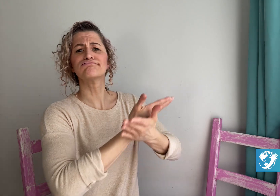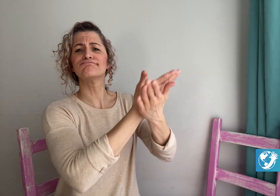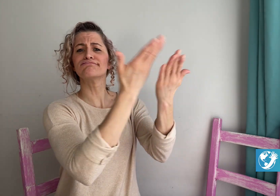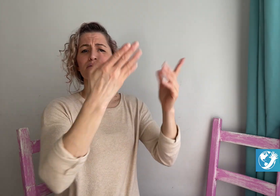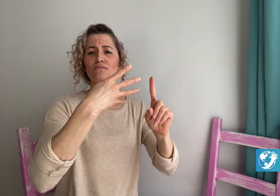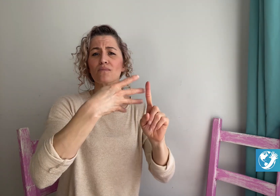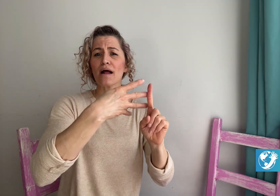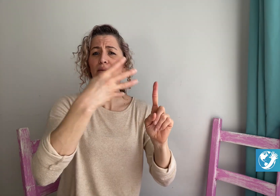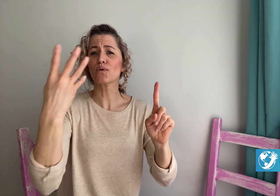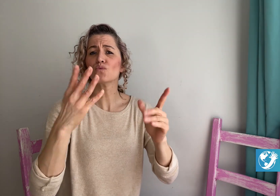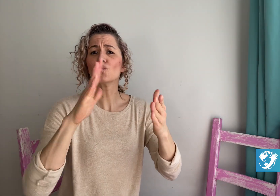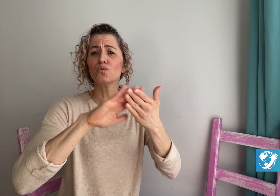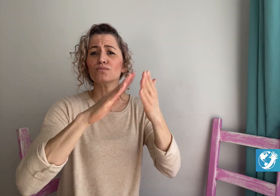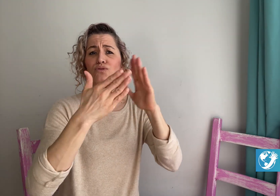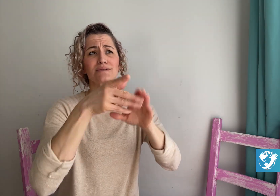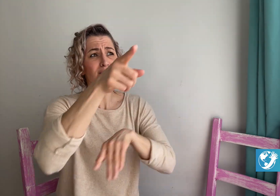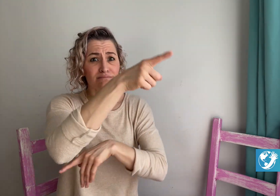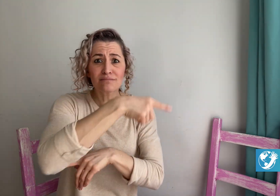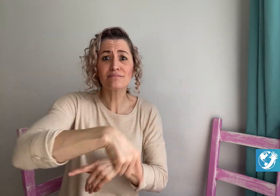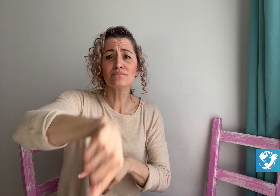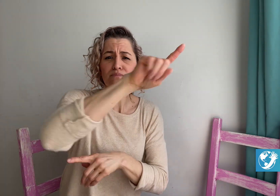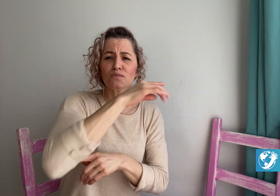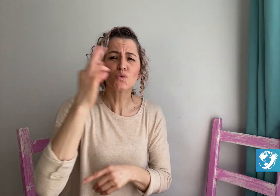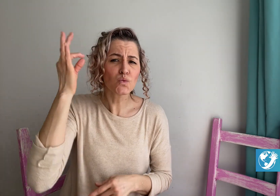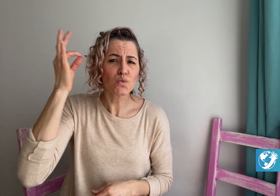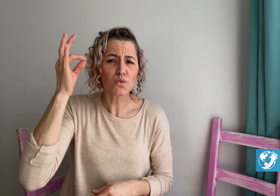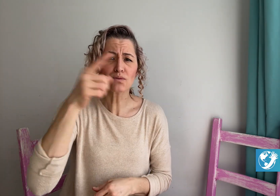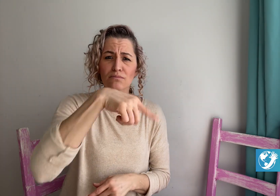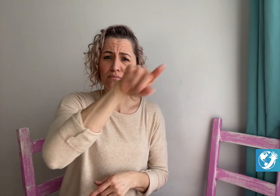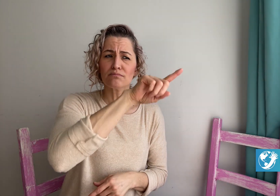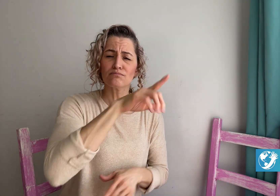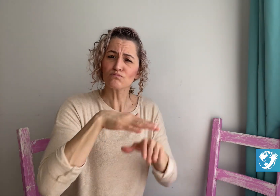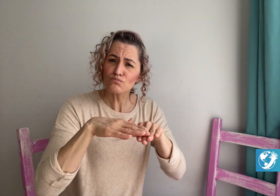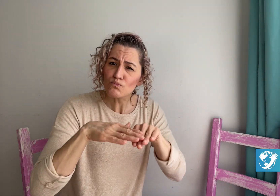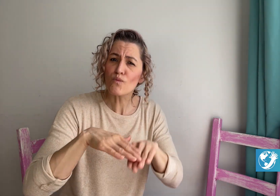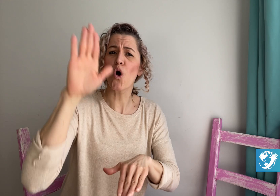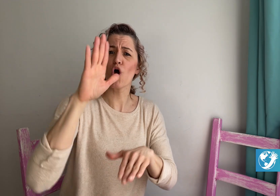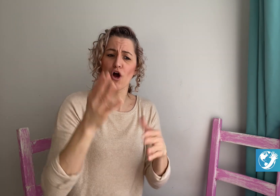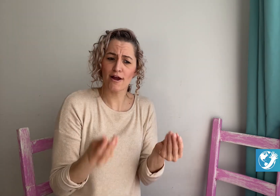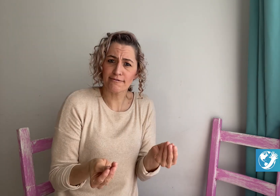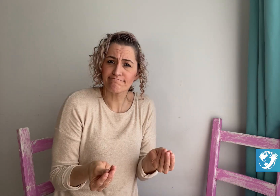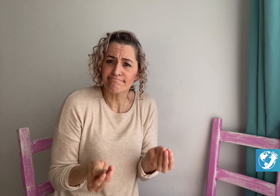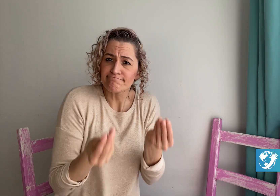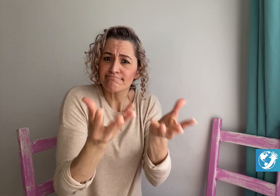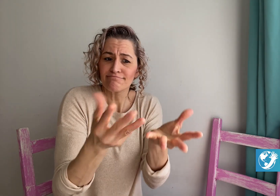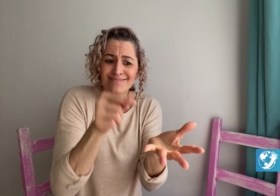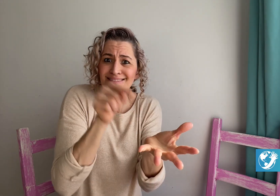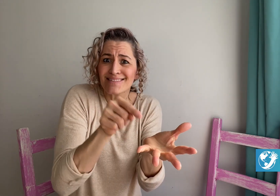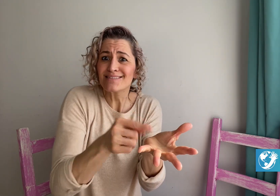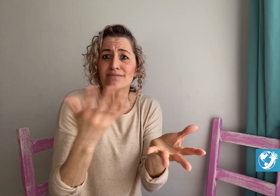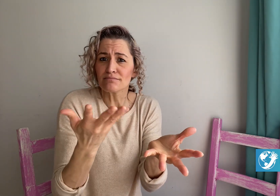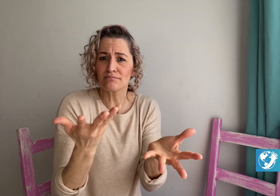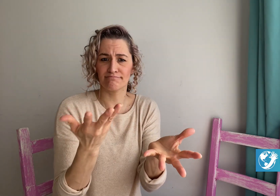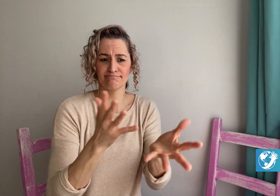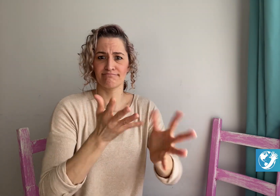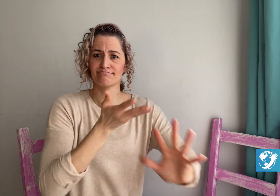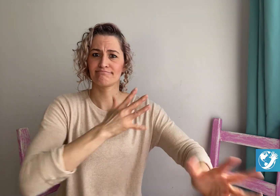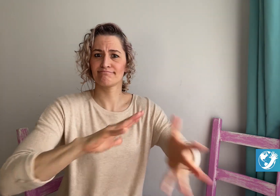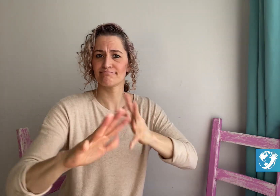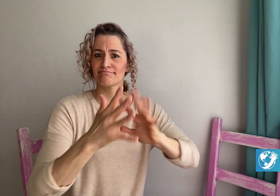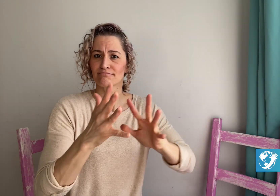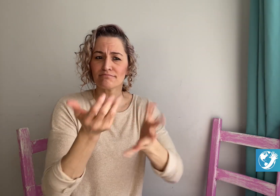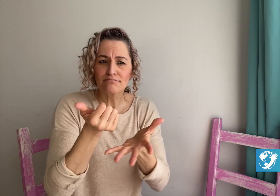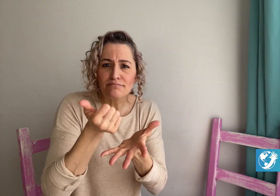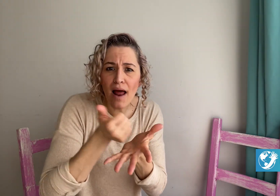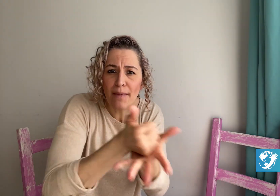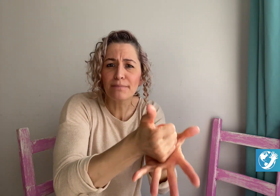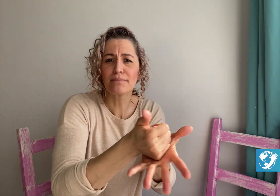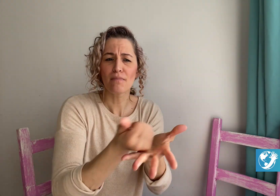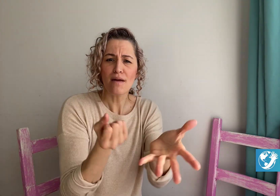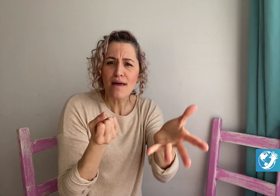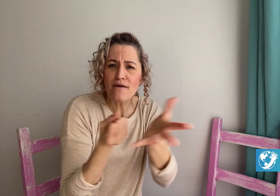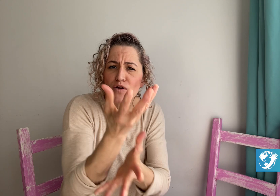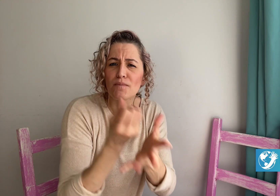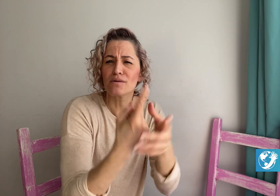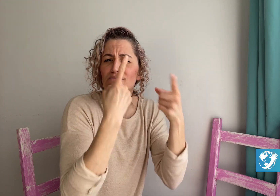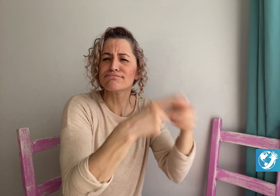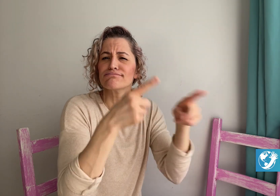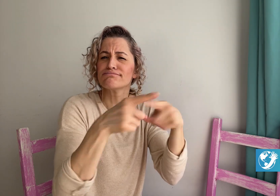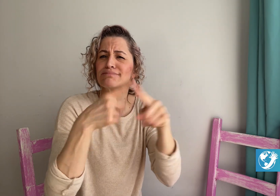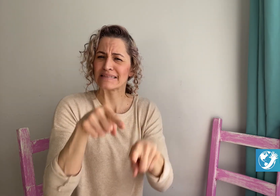to provide more resources in sign language by working with -